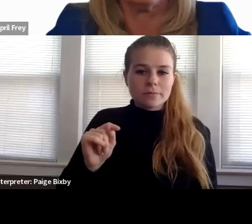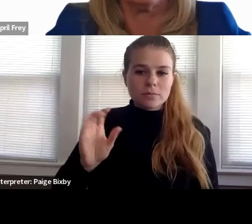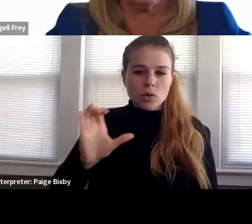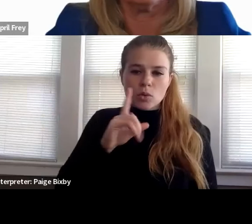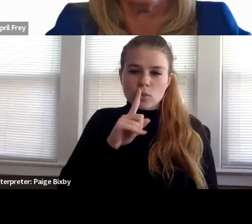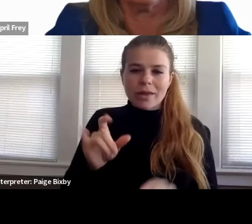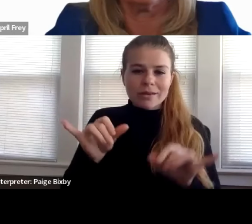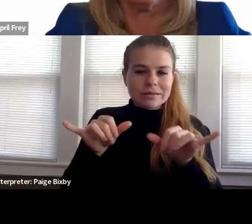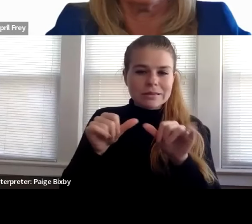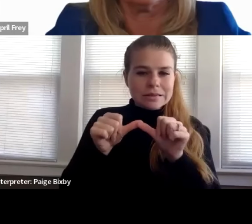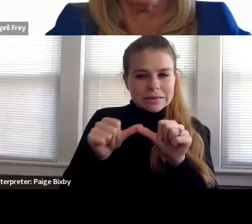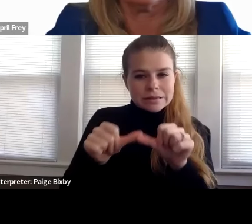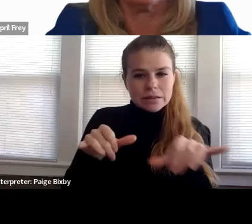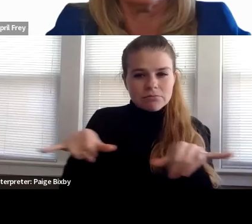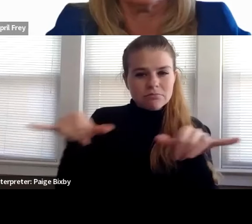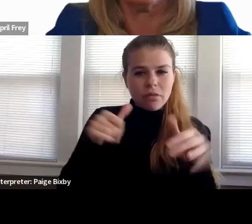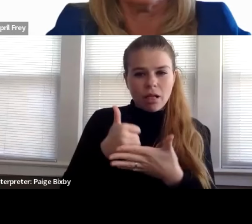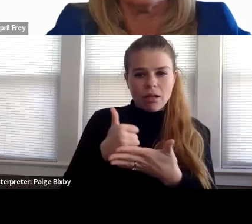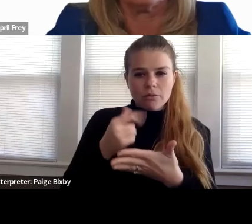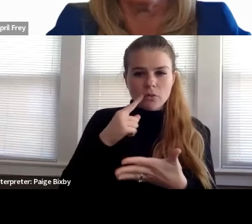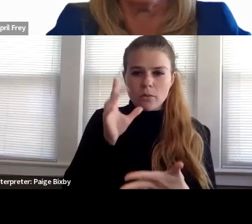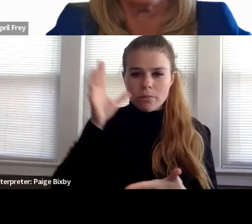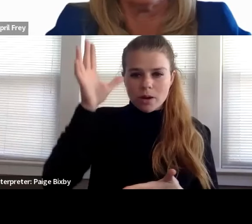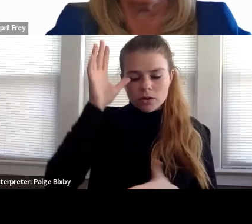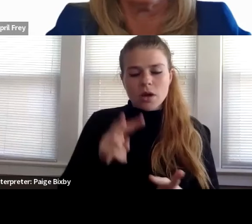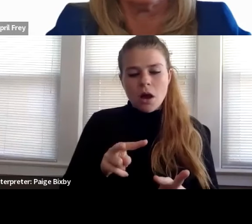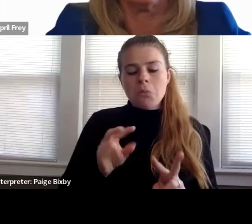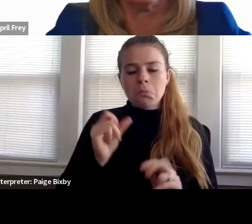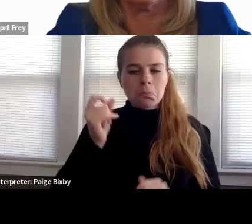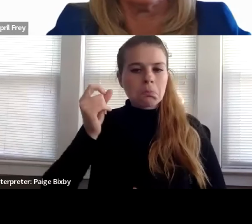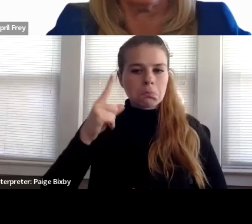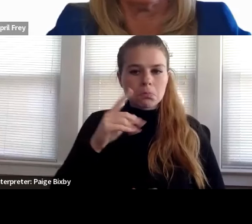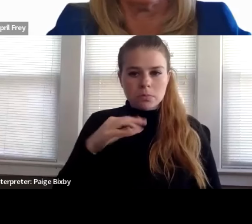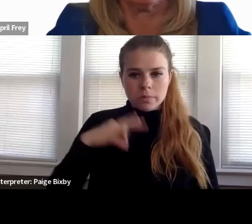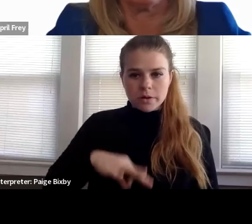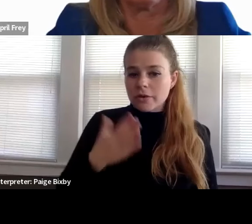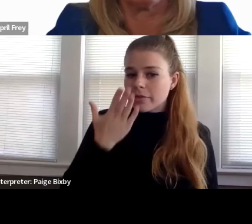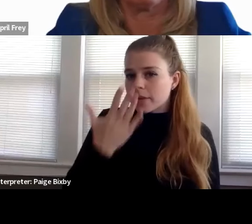and it's really helpful for their parents to truly then understand the benefits. Thank you so much for that, Judge.